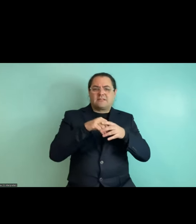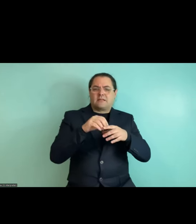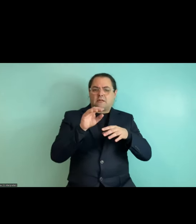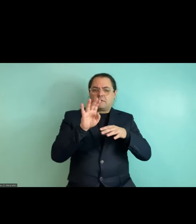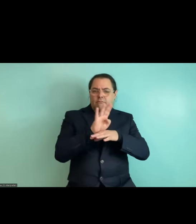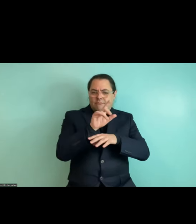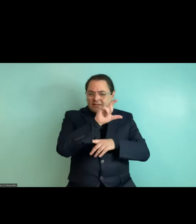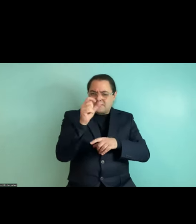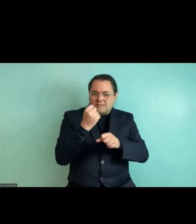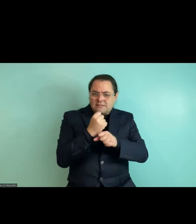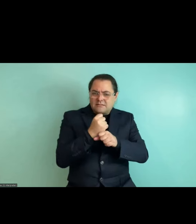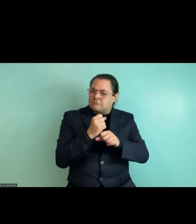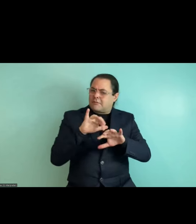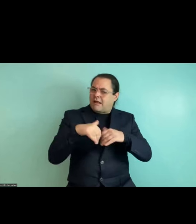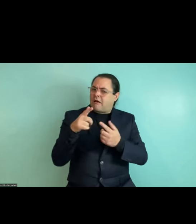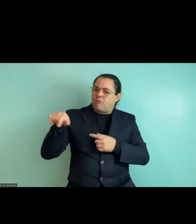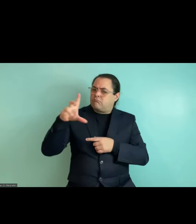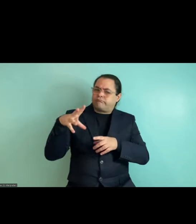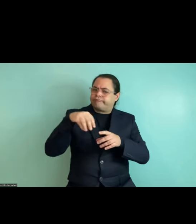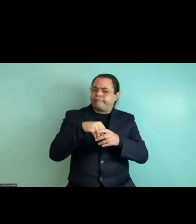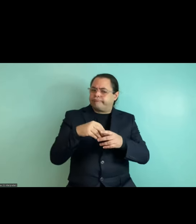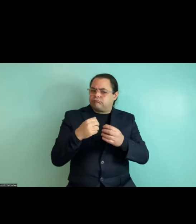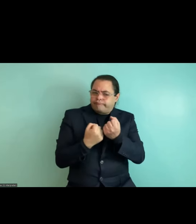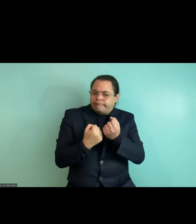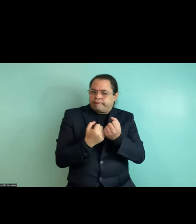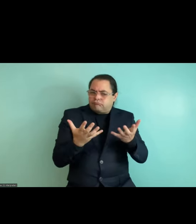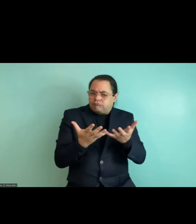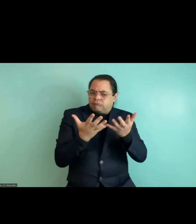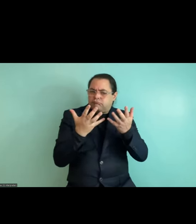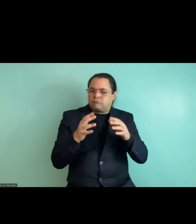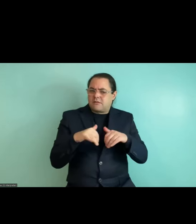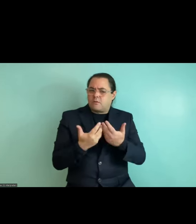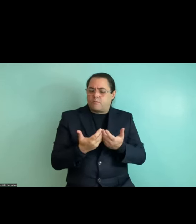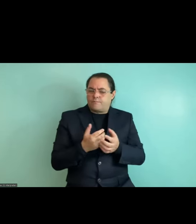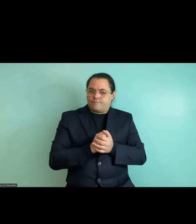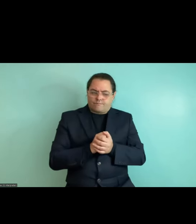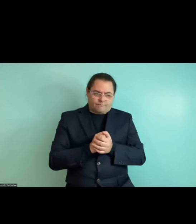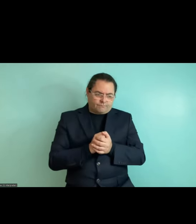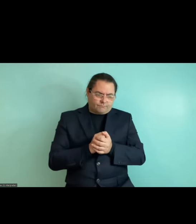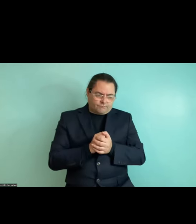a pudgy design puppies. 11:07:22 Okay.